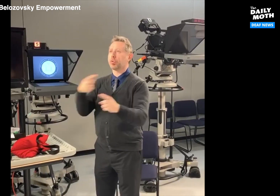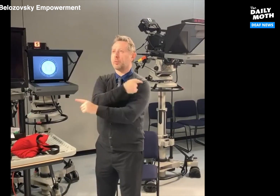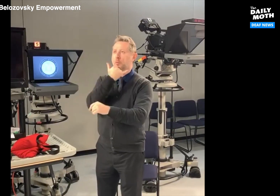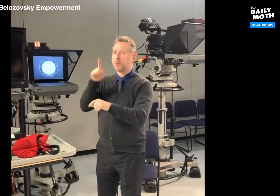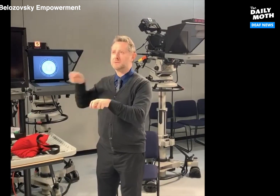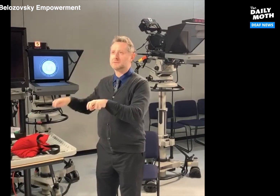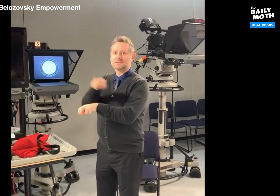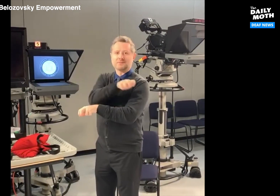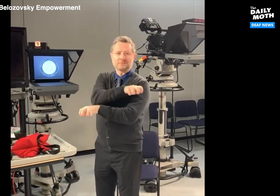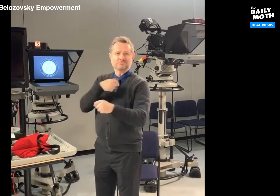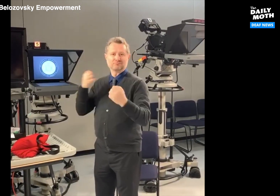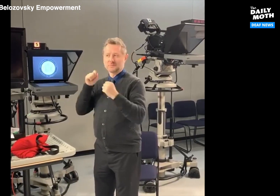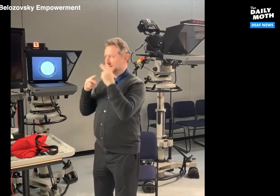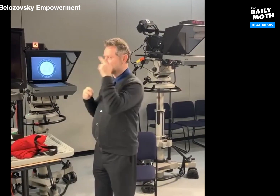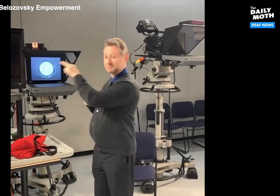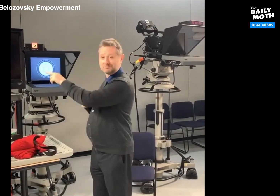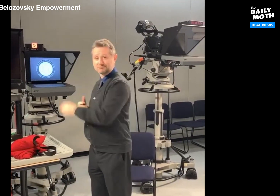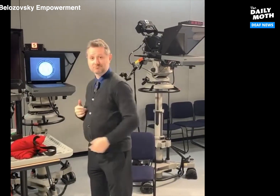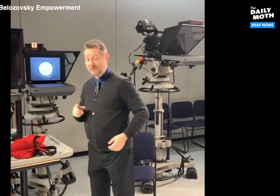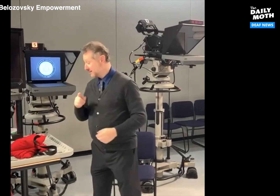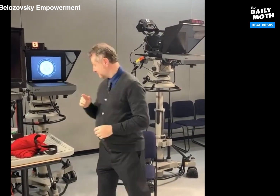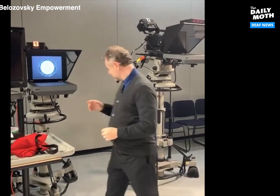I don't want to point in the wrong directions for people sitting next to him.